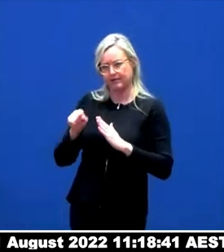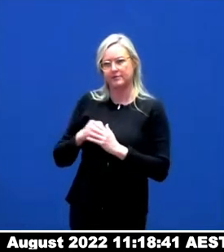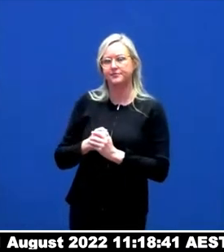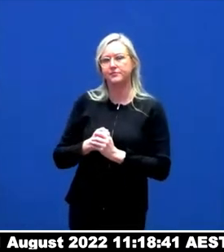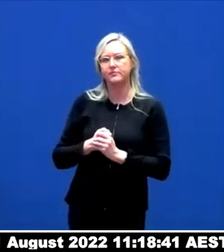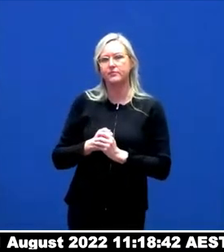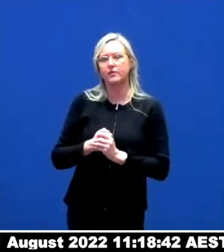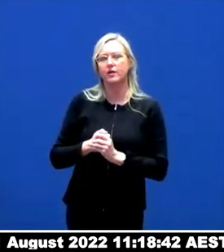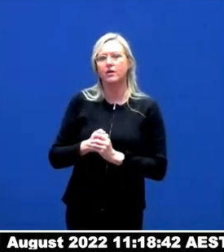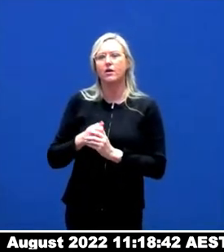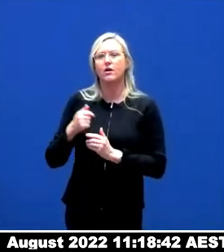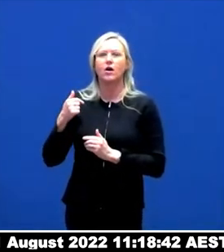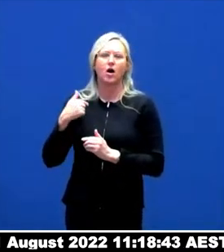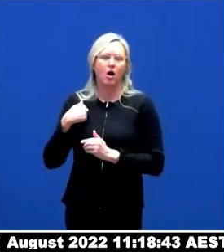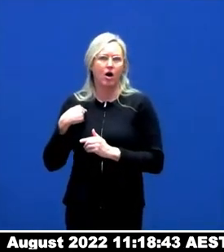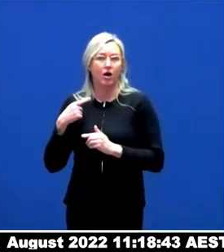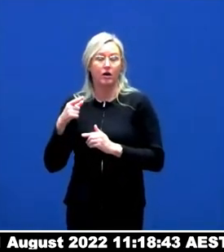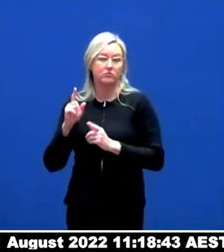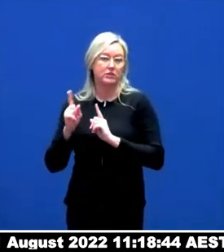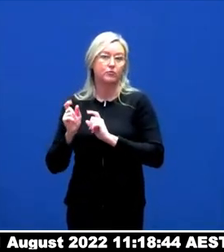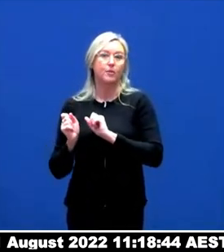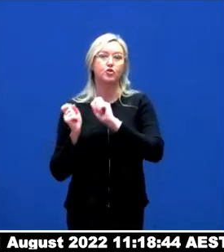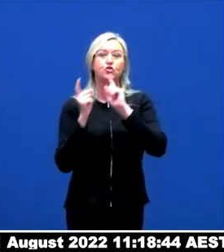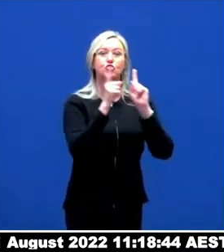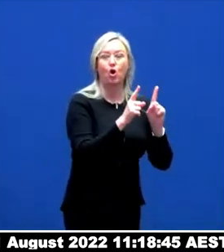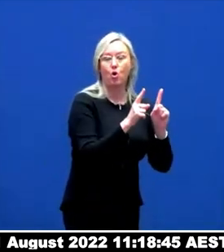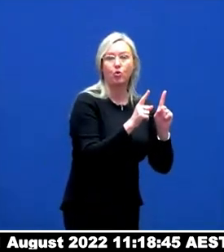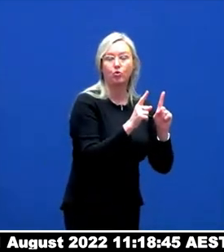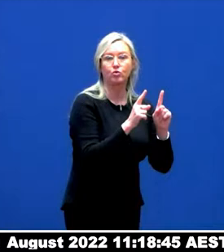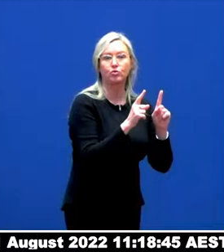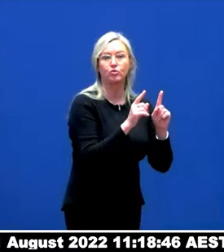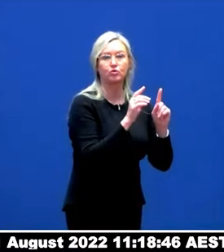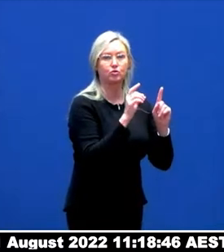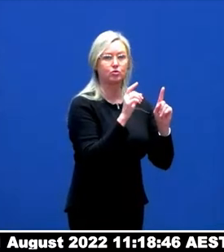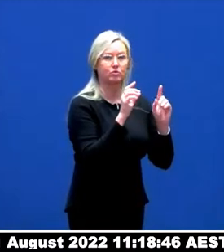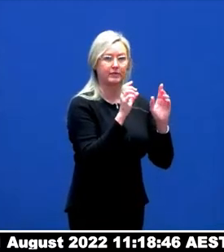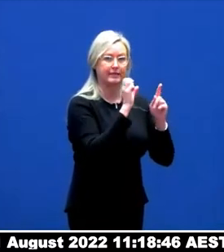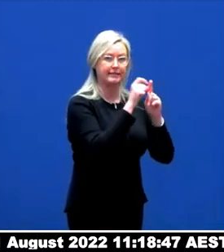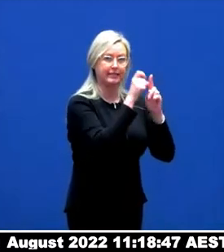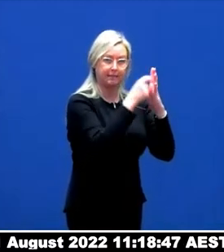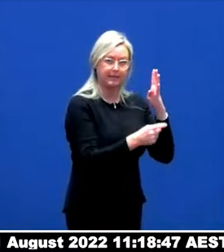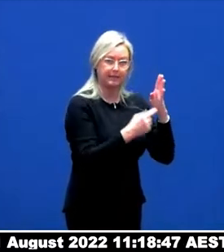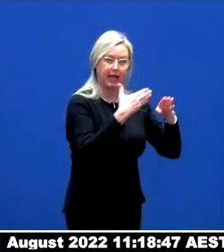appointments, appointments with a Disability Employment Services. You did? WILLIAM: Yes.